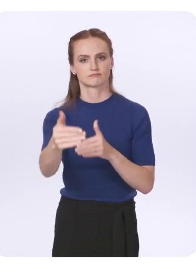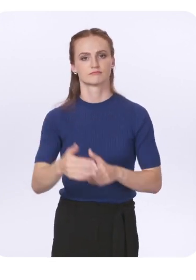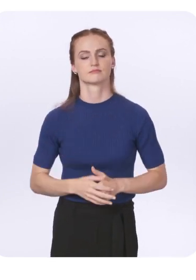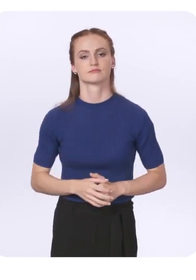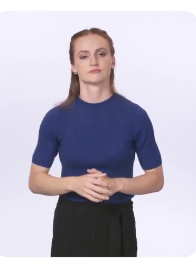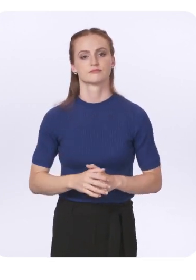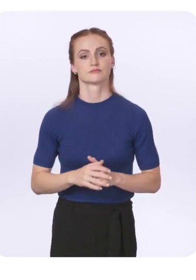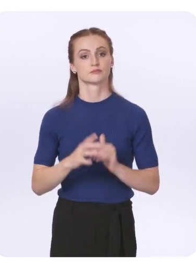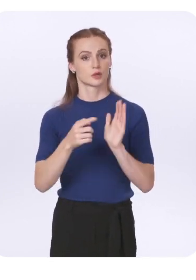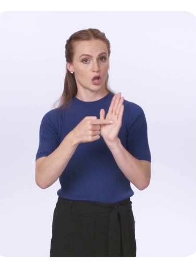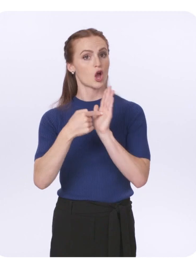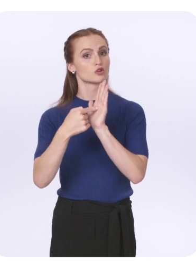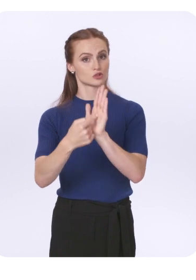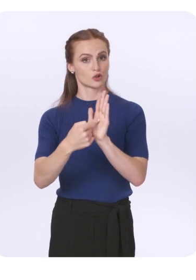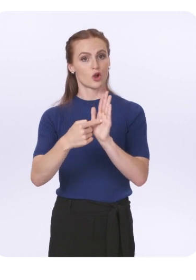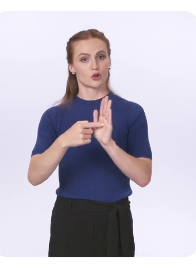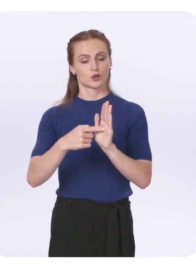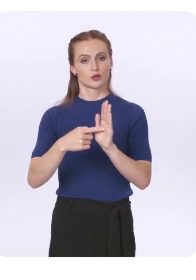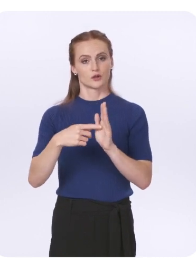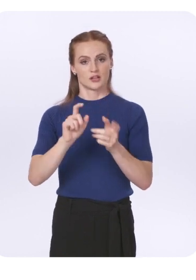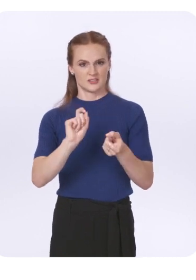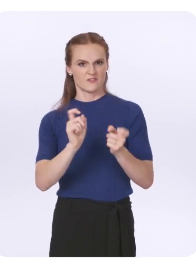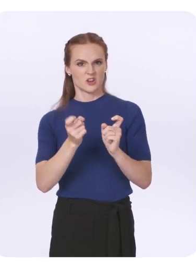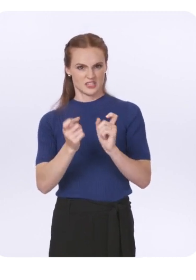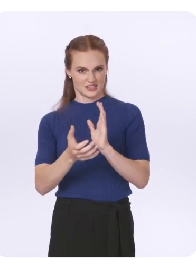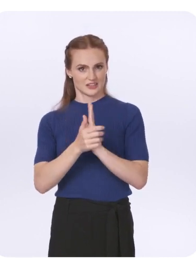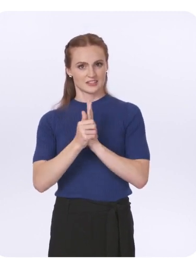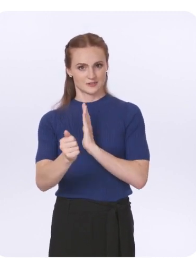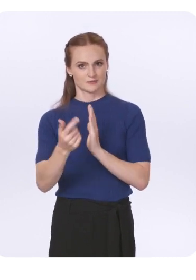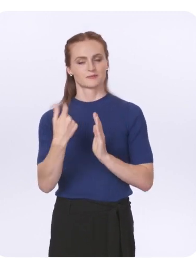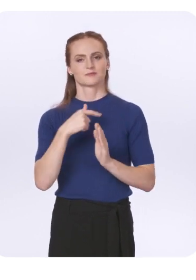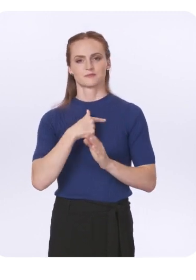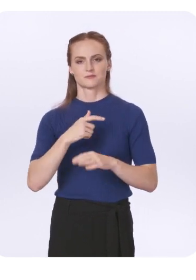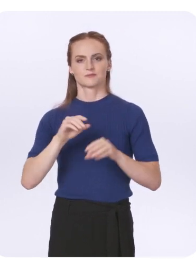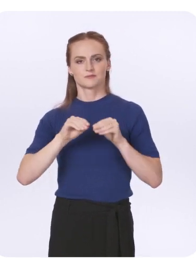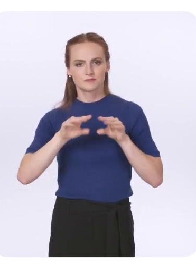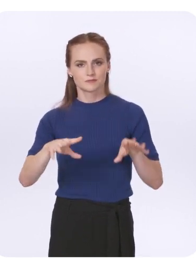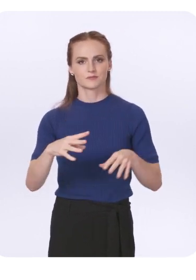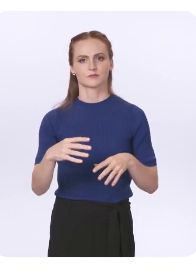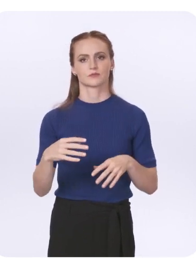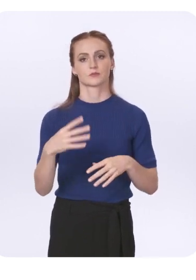each highlighting its strengths in areas from gaming to social interactions